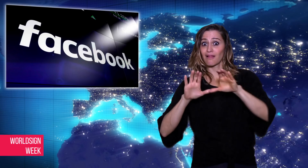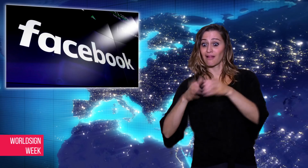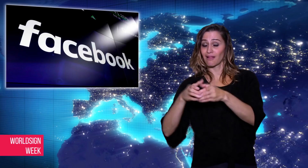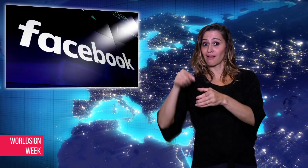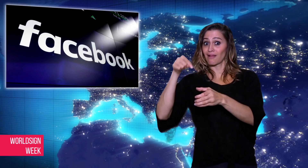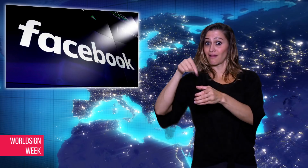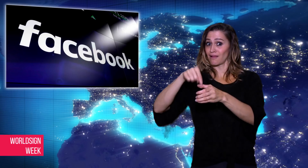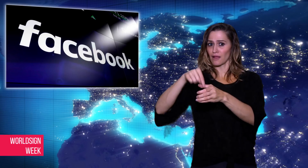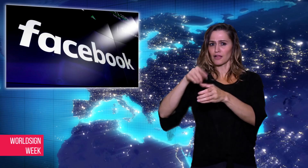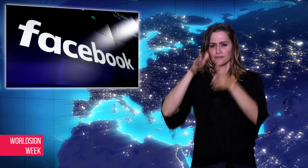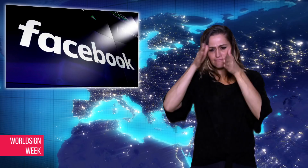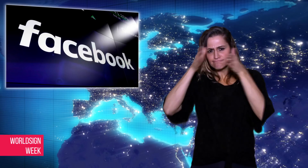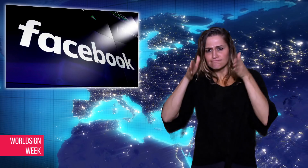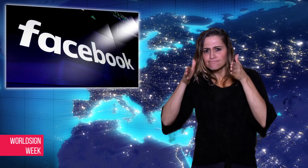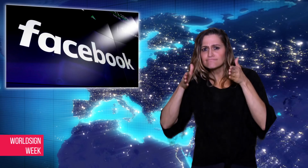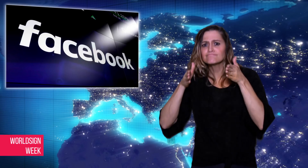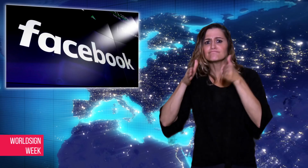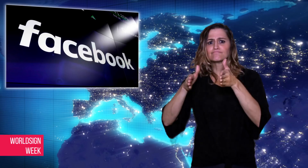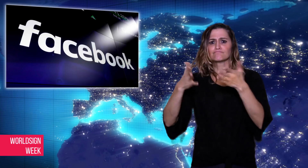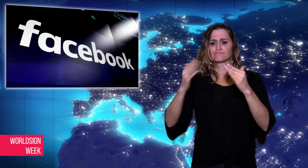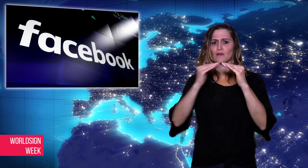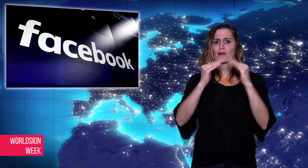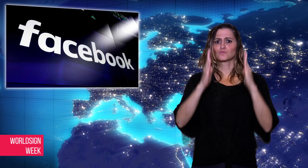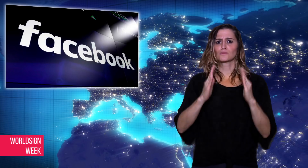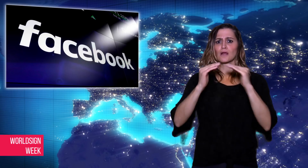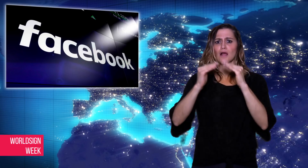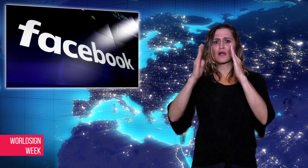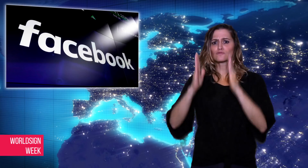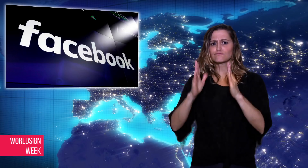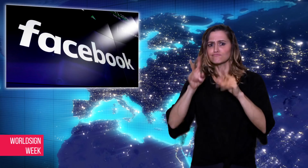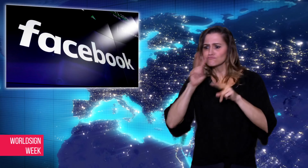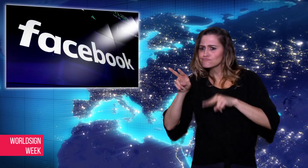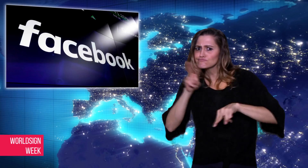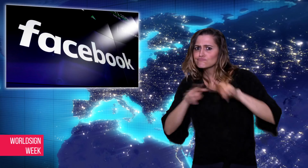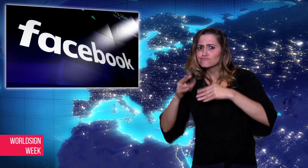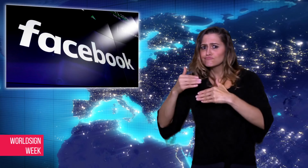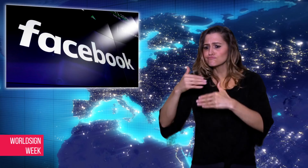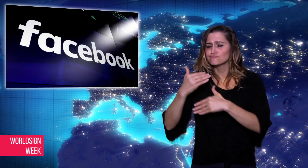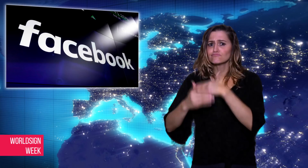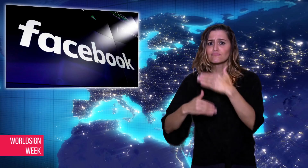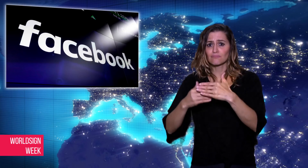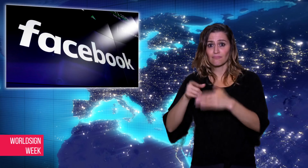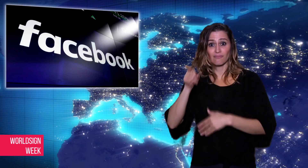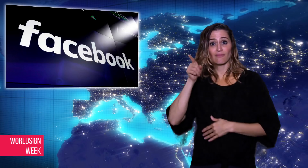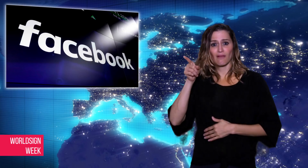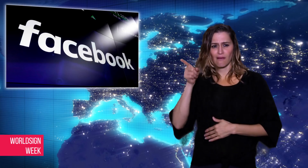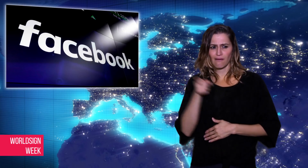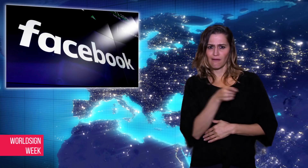that regulates housing has filed